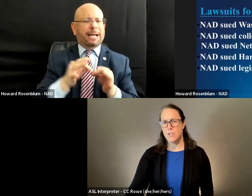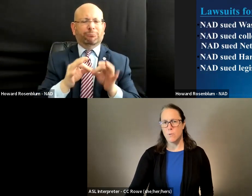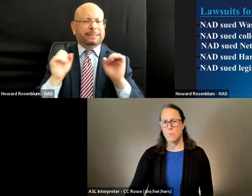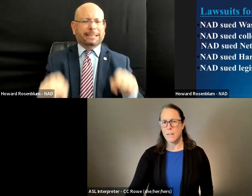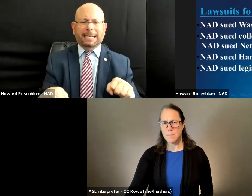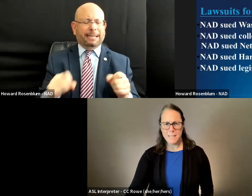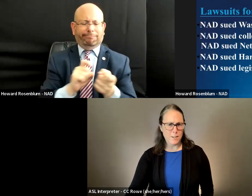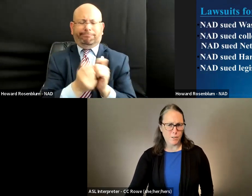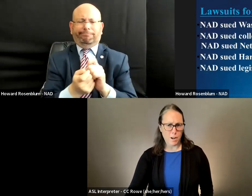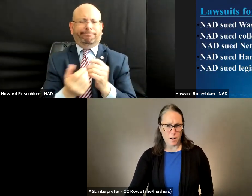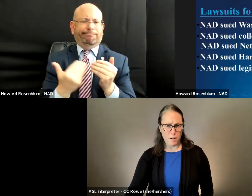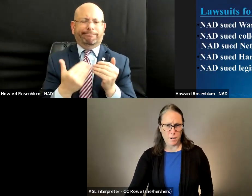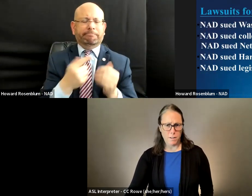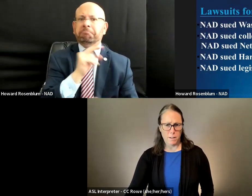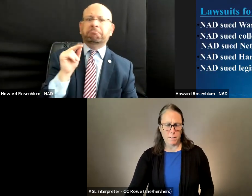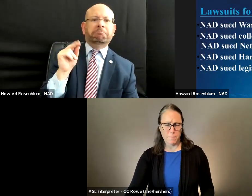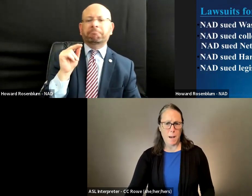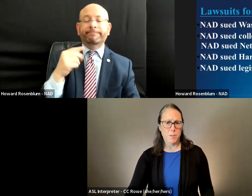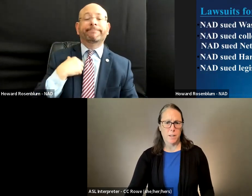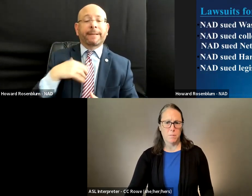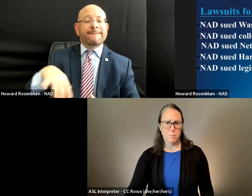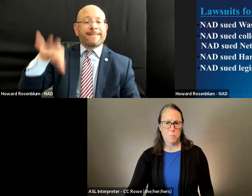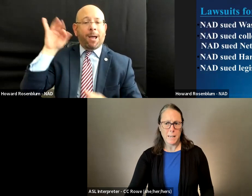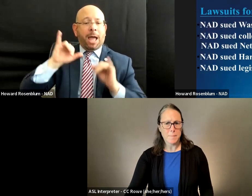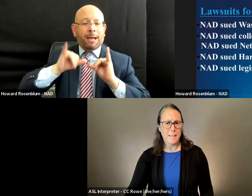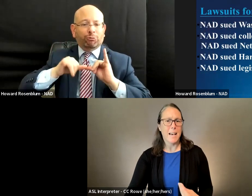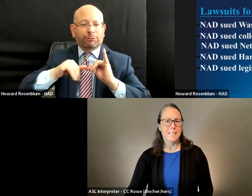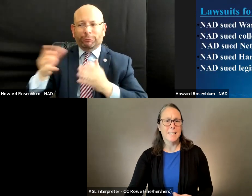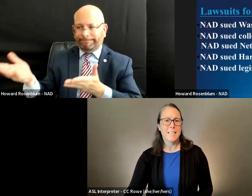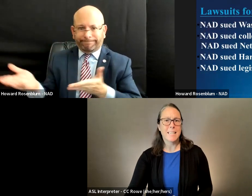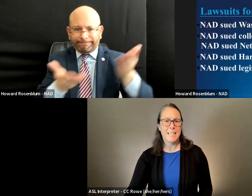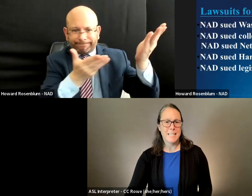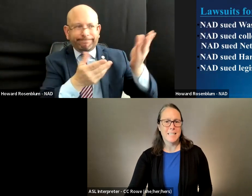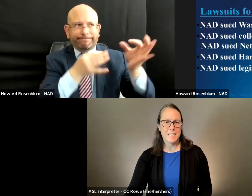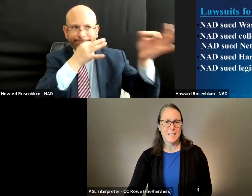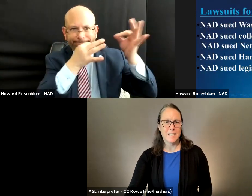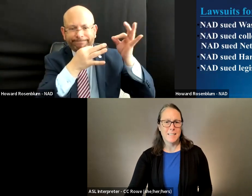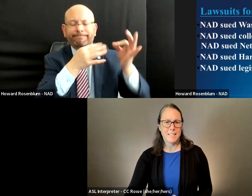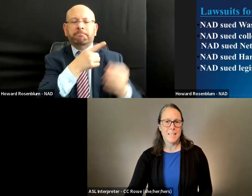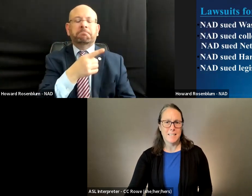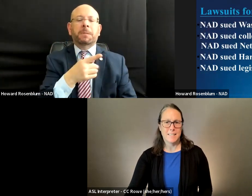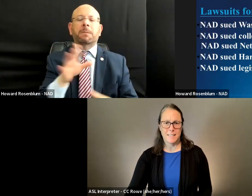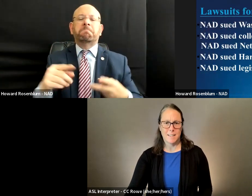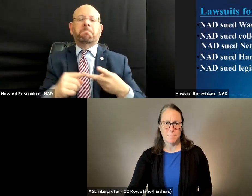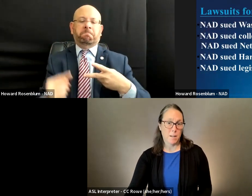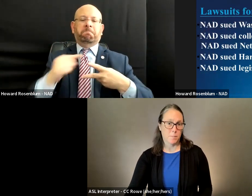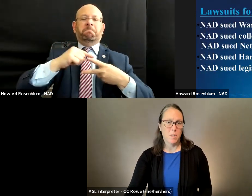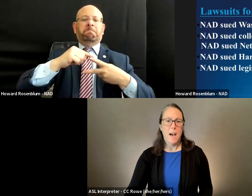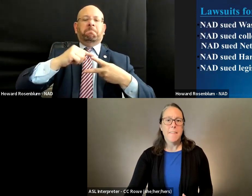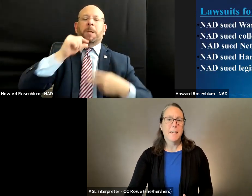as well as the digital versus analog formatting. The second issue when it